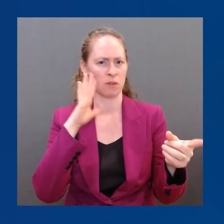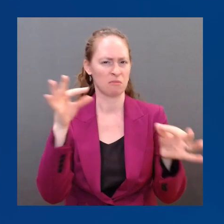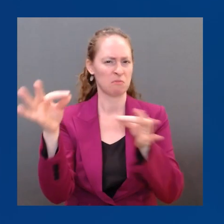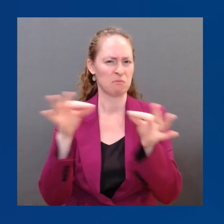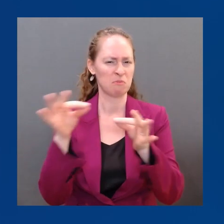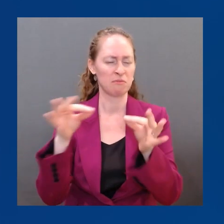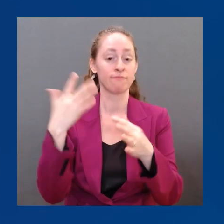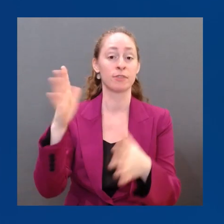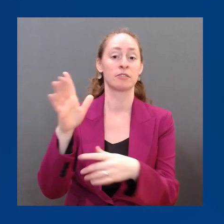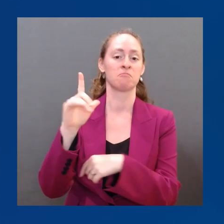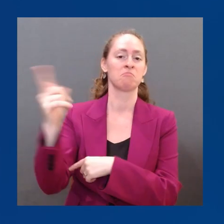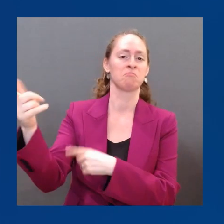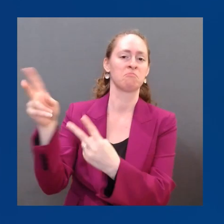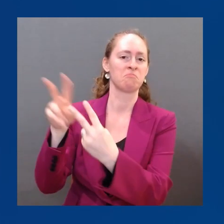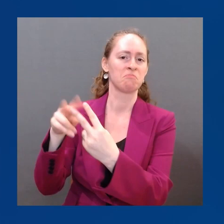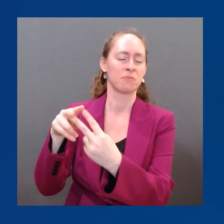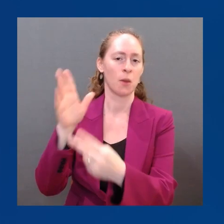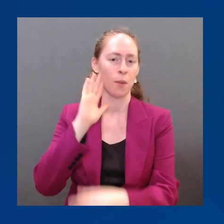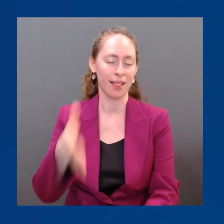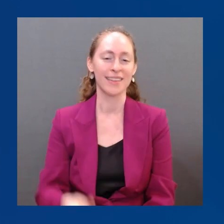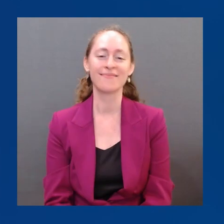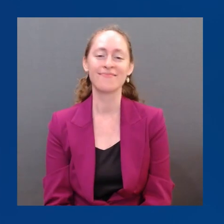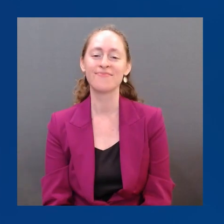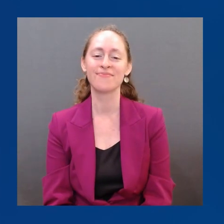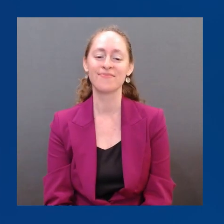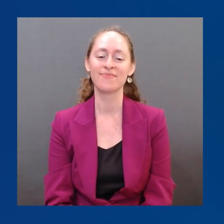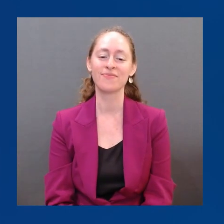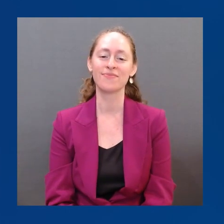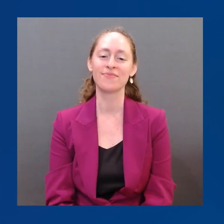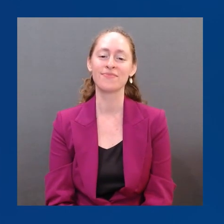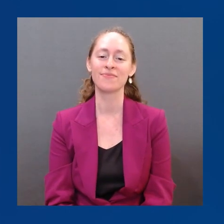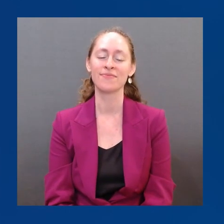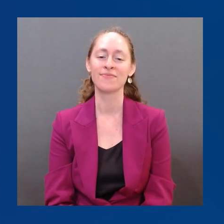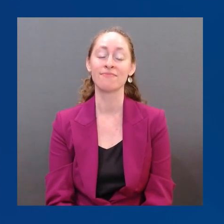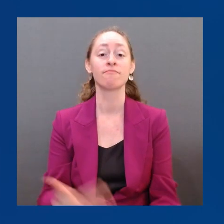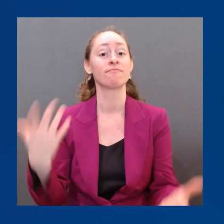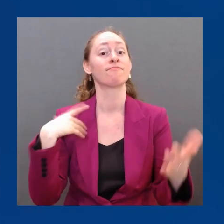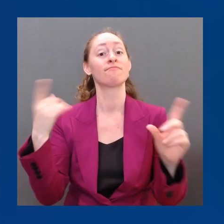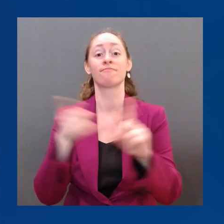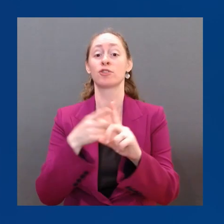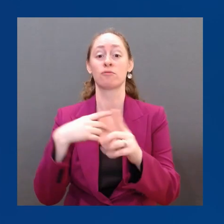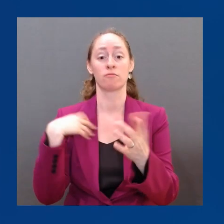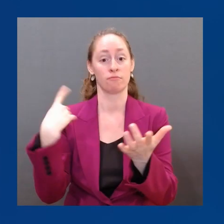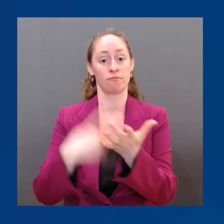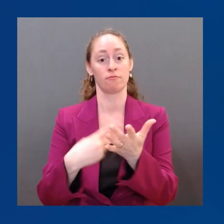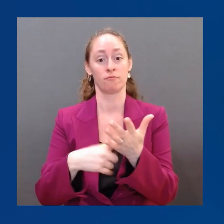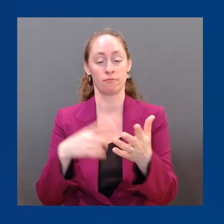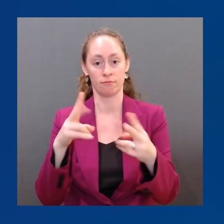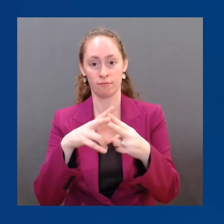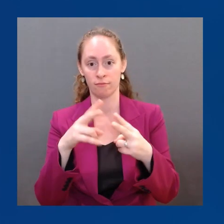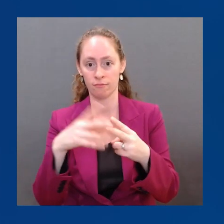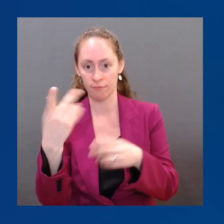So, two major developments. If you've been watching, we have launched a third round of tests